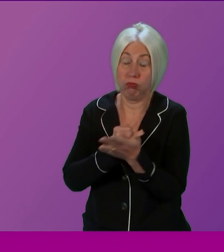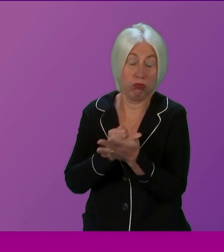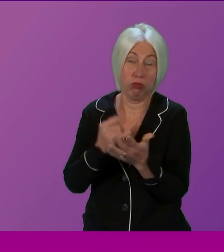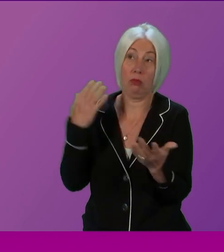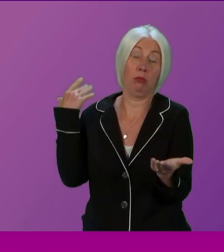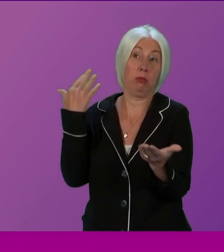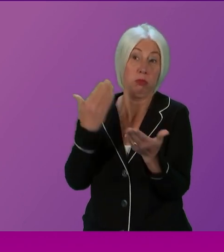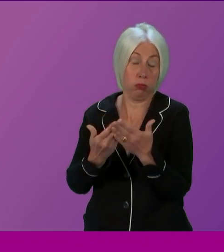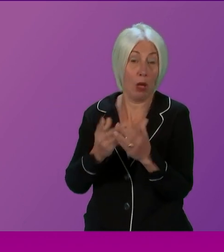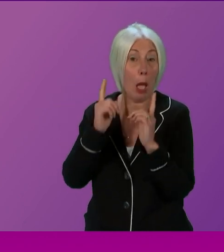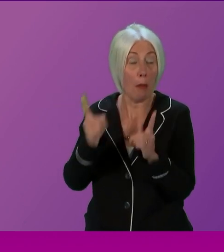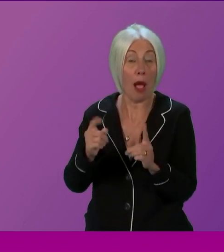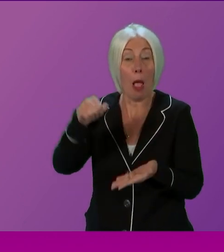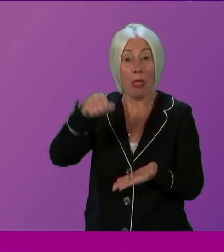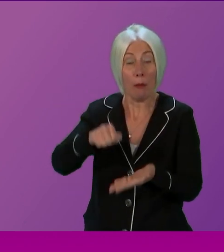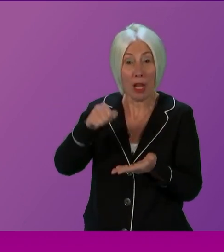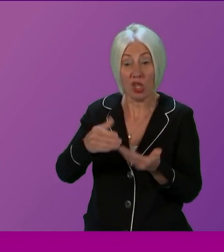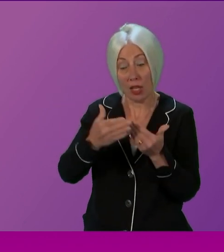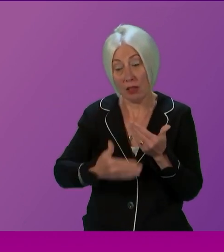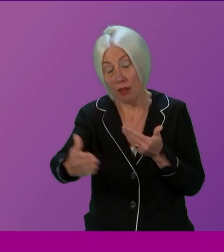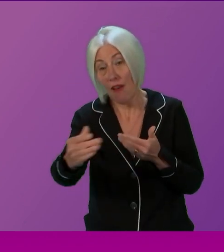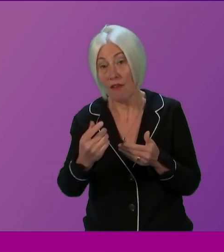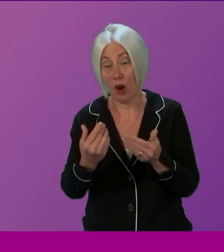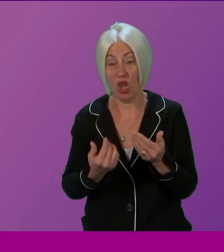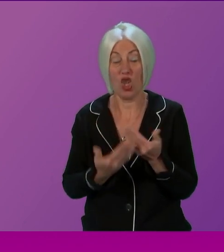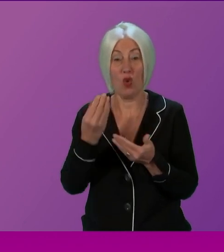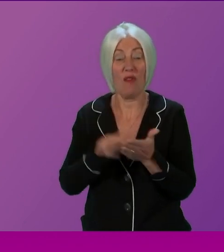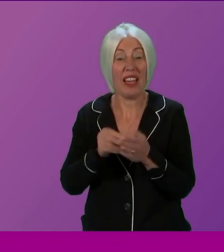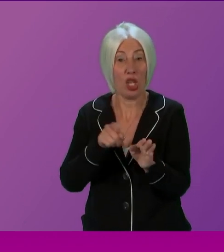the Scottish budget for the forthcoming financial year delivers record investment